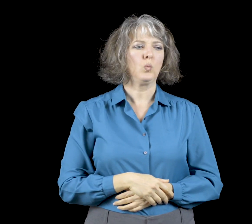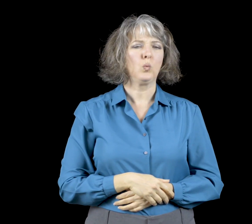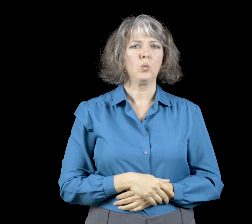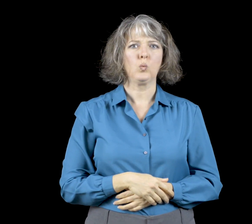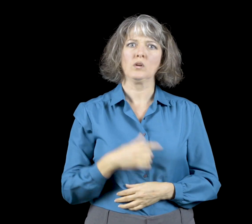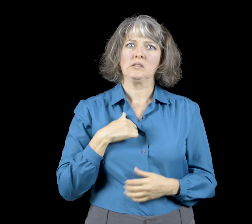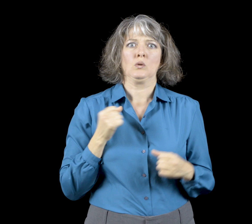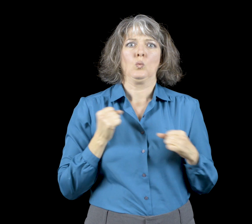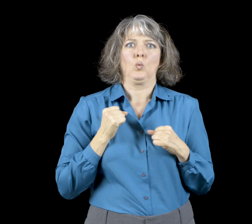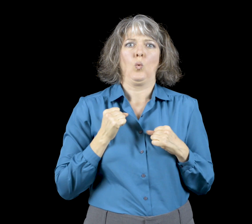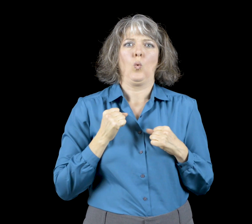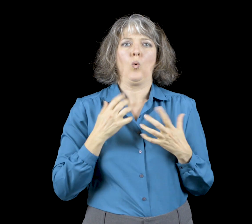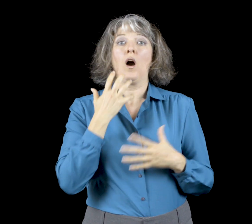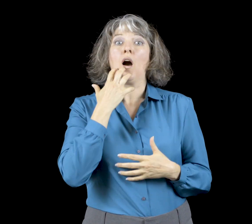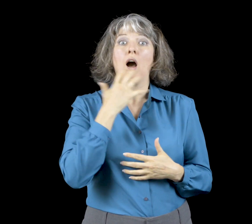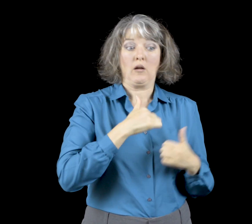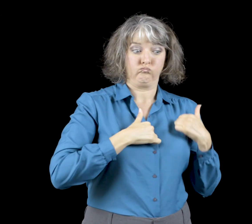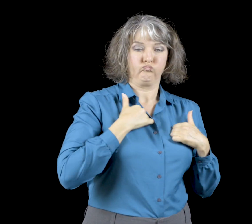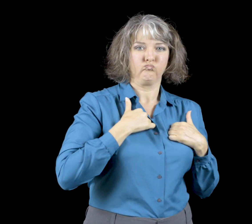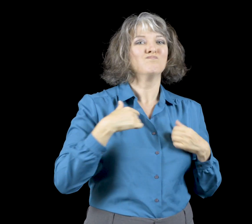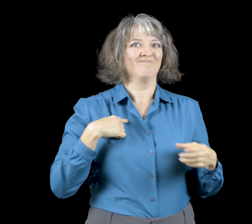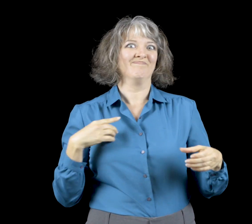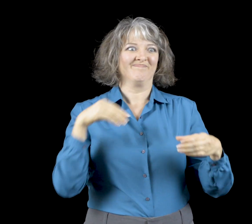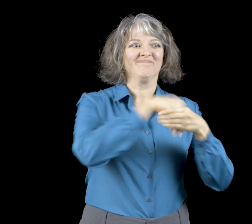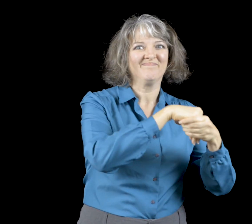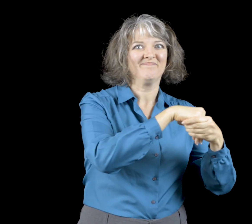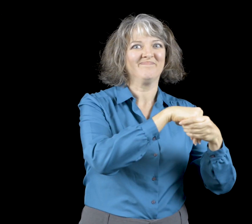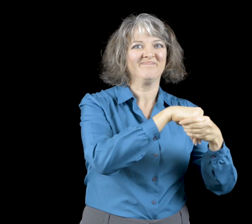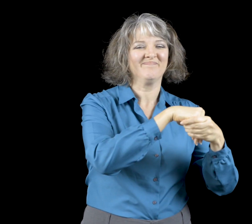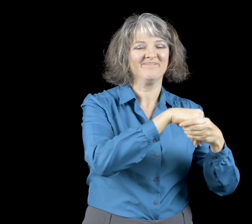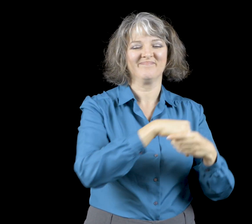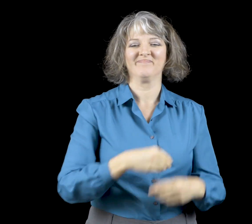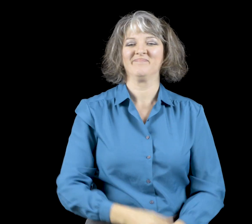I am freezing therefore going to jump into a hot bath.